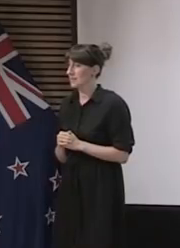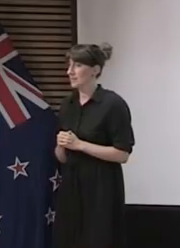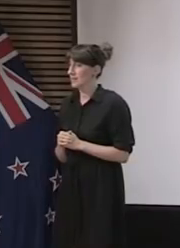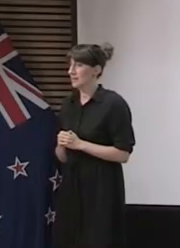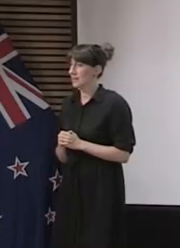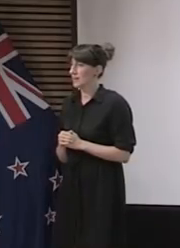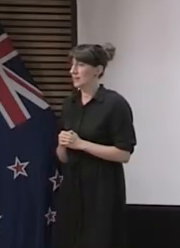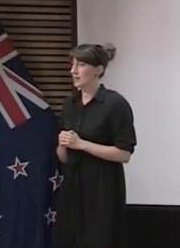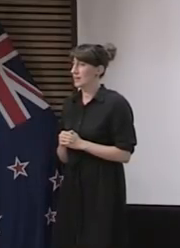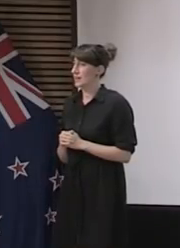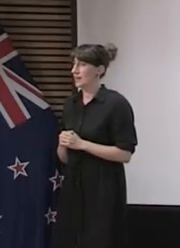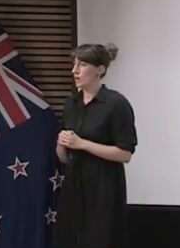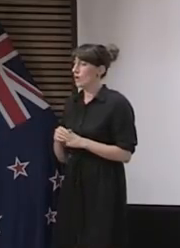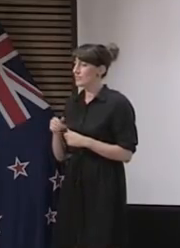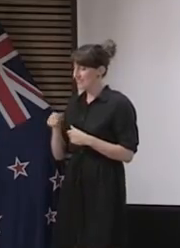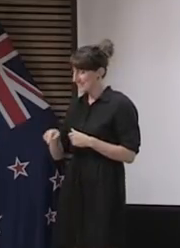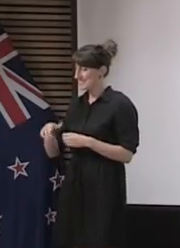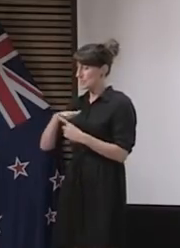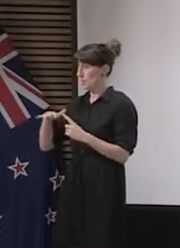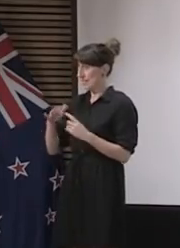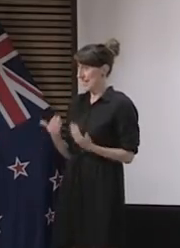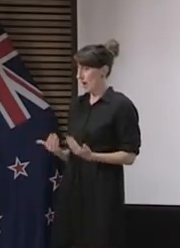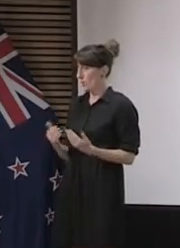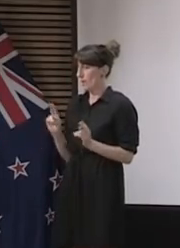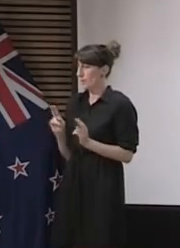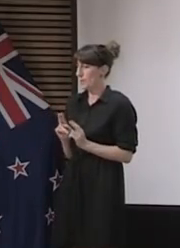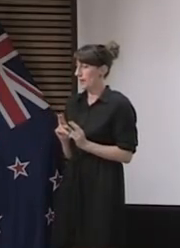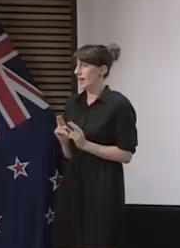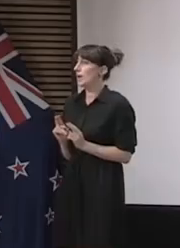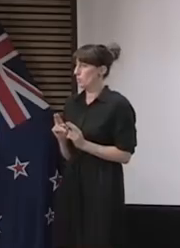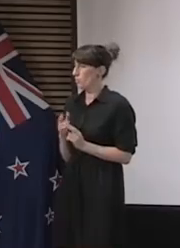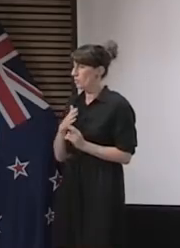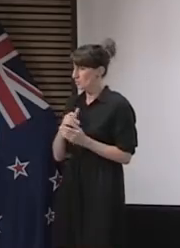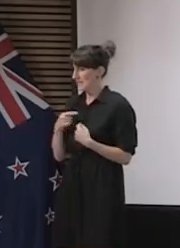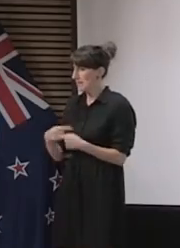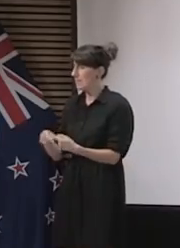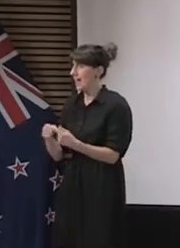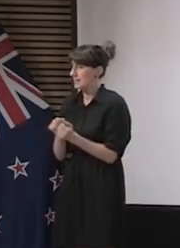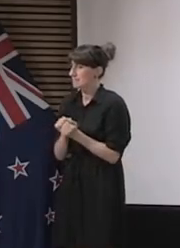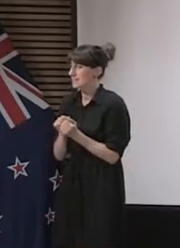stay in where we identifyquickly where any cases areemerging and we are able toget in